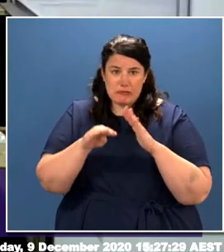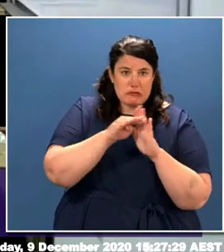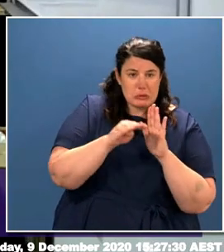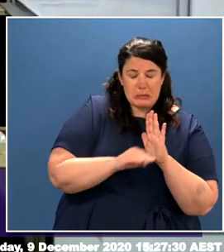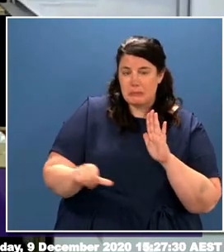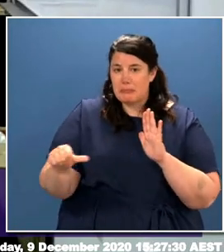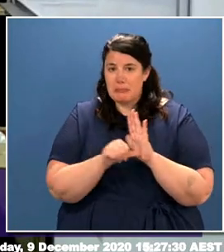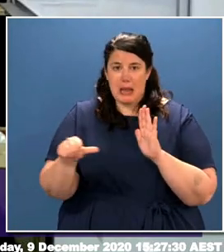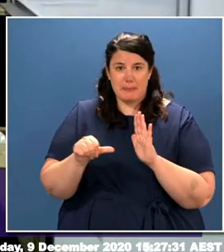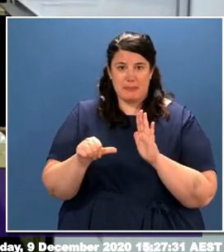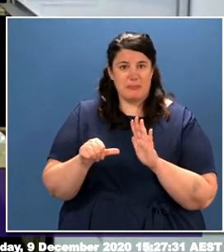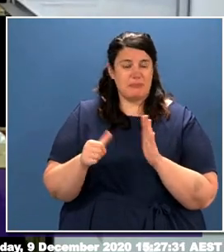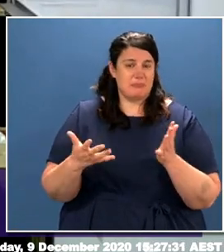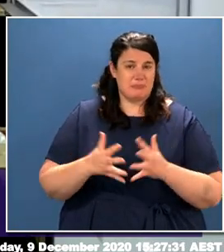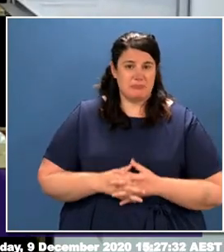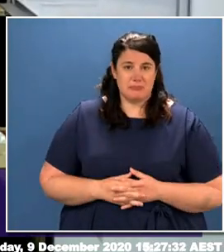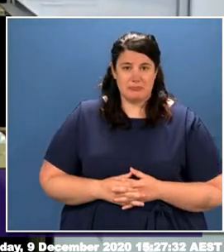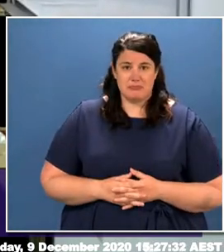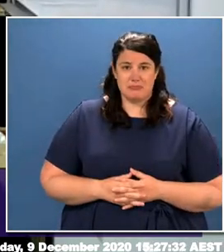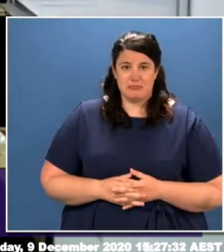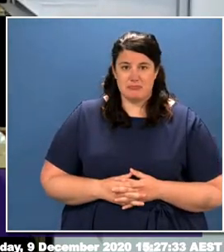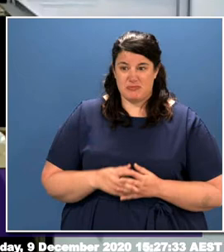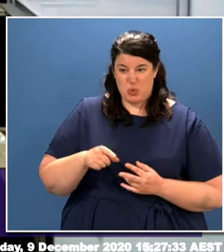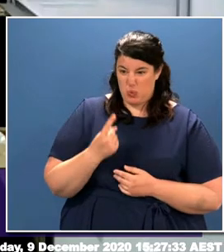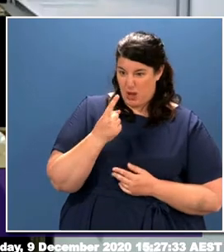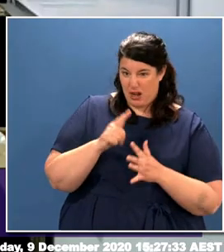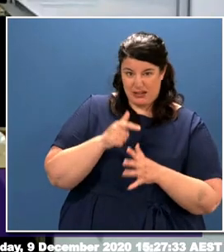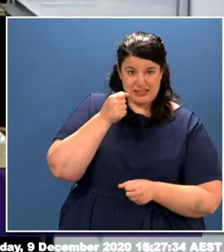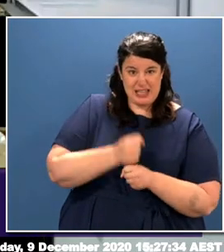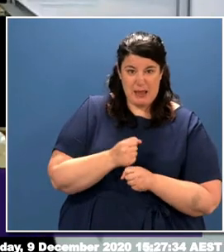as an Australian society. So that's just an example of the complexities.